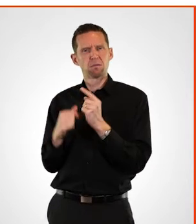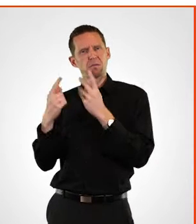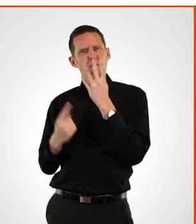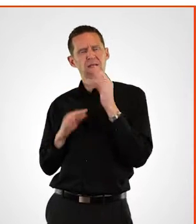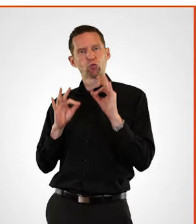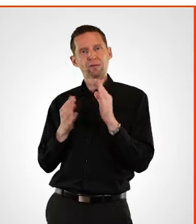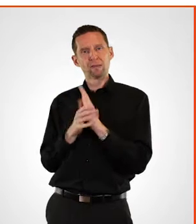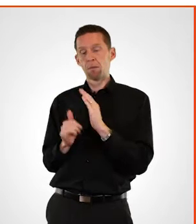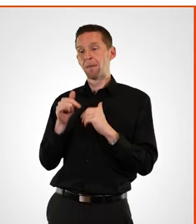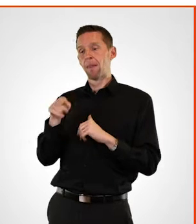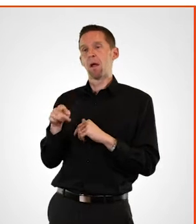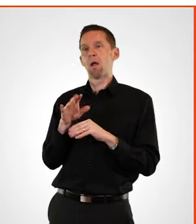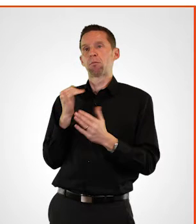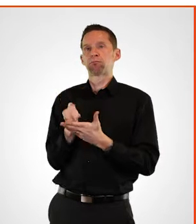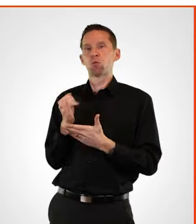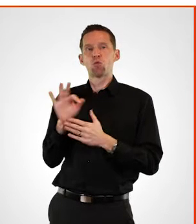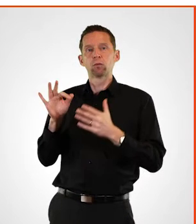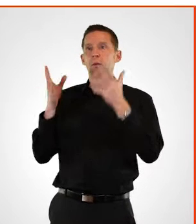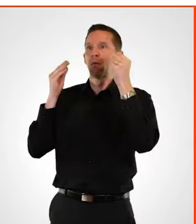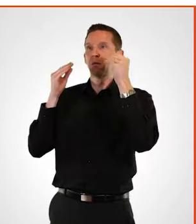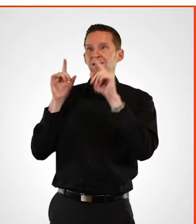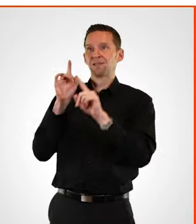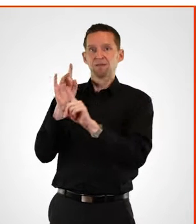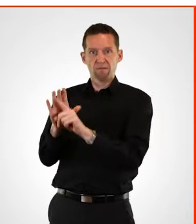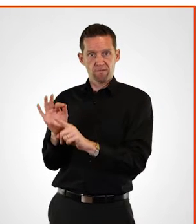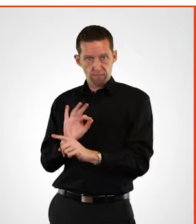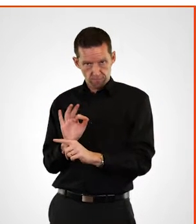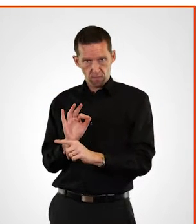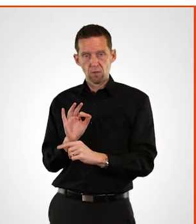special skills that kids who aren't picking up these things themselves,